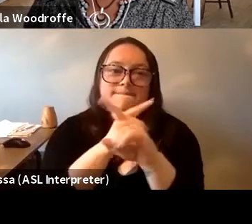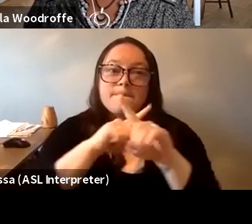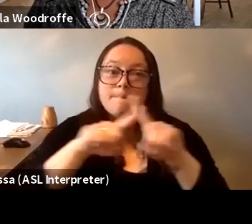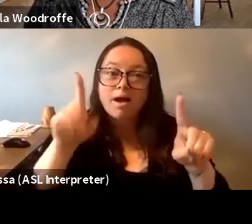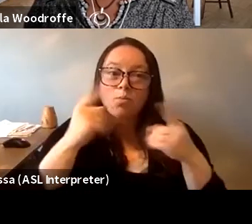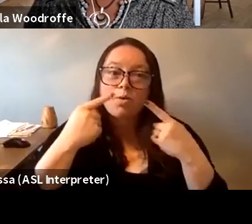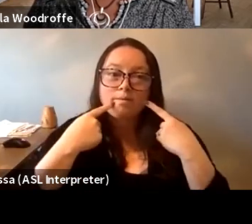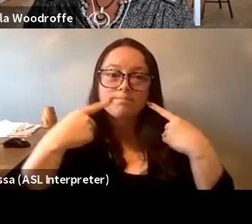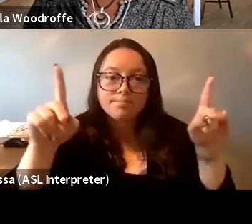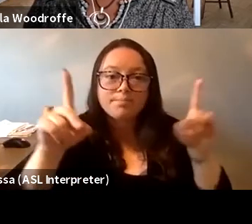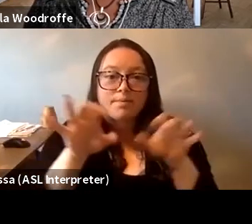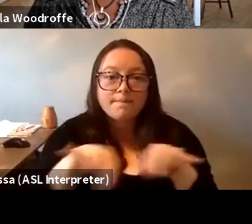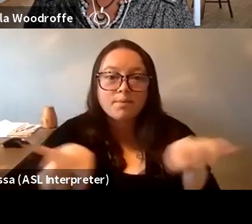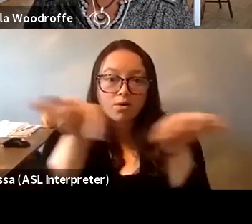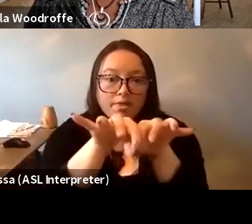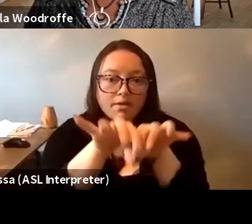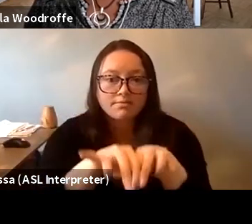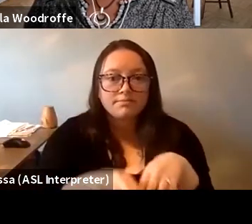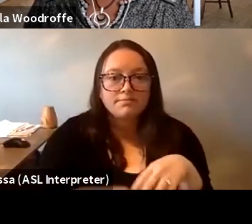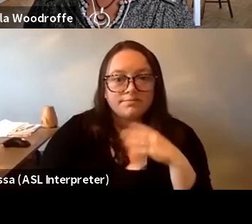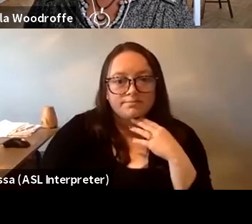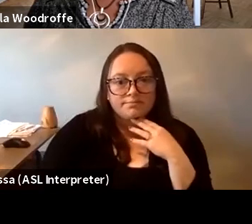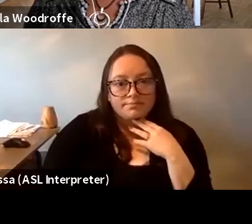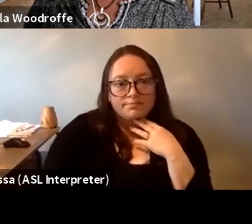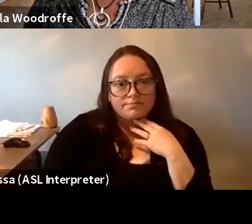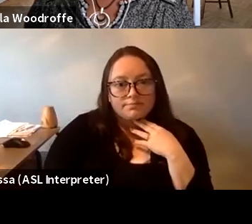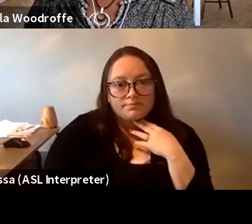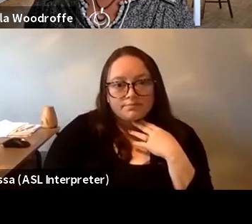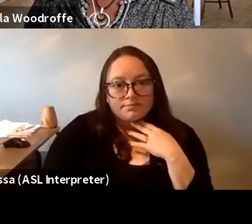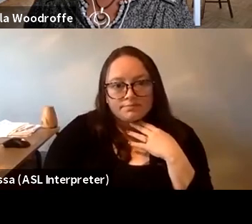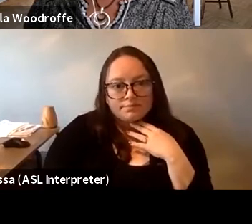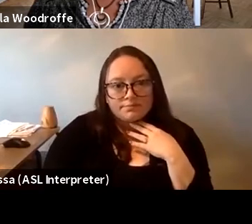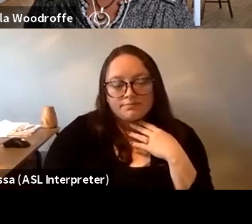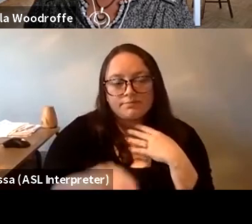the end, and Tasheka you're 100%, right, I mean, my wife did the